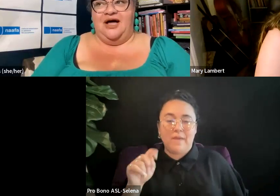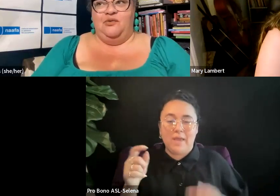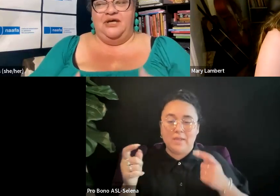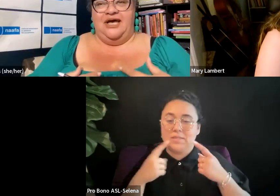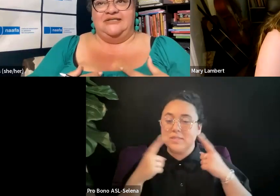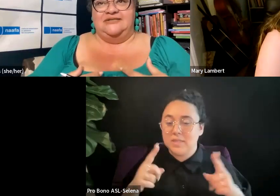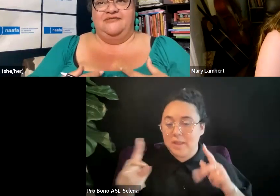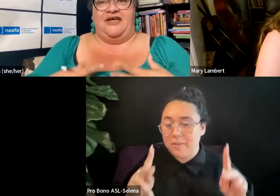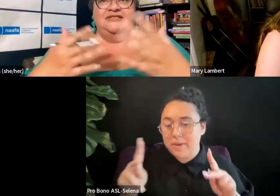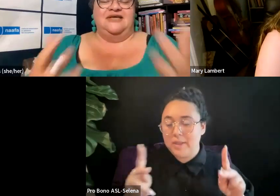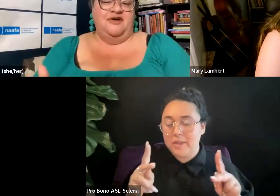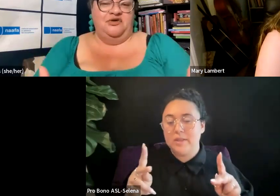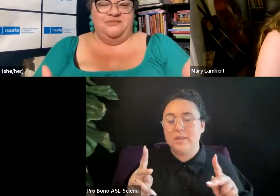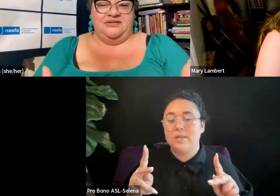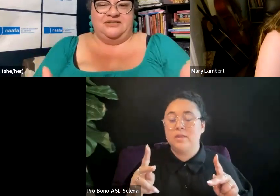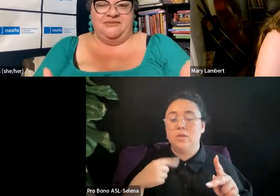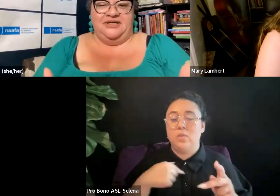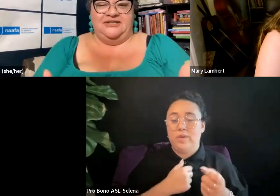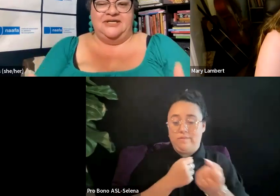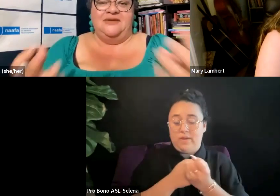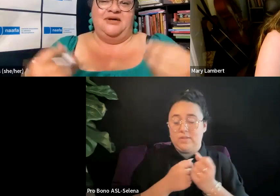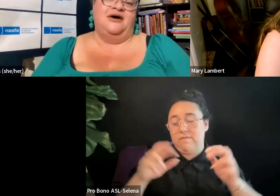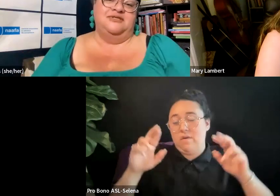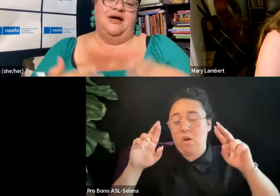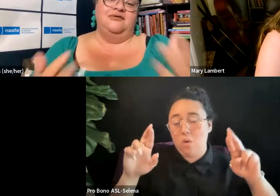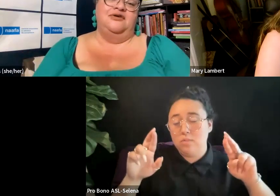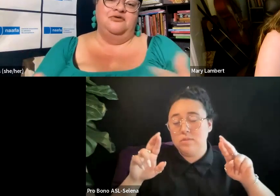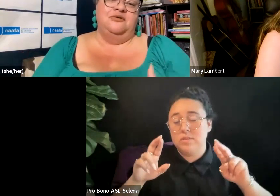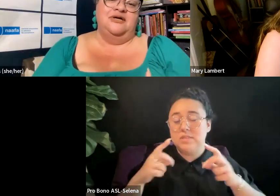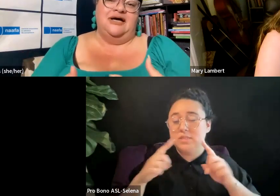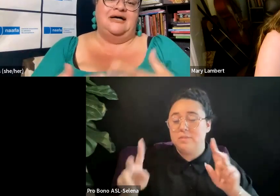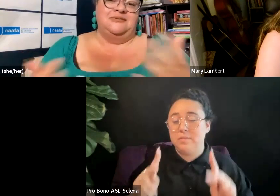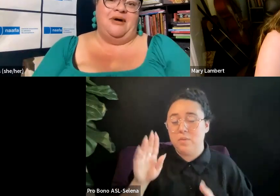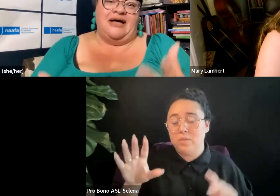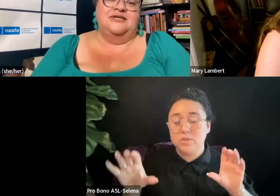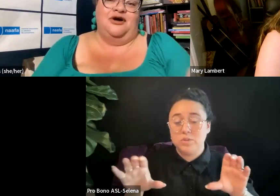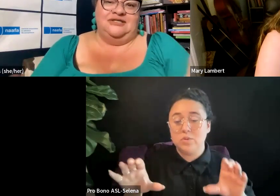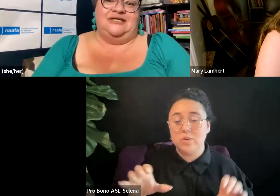how we as fans have hopes about celebrities, but also how you as a as an artist